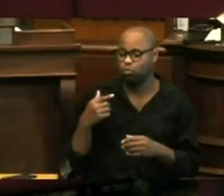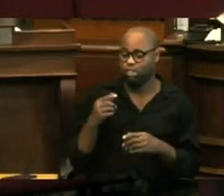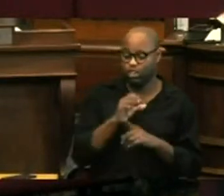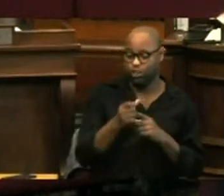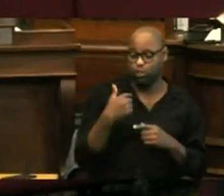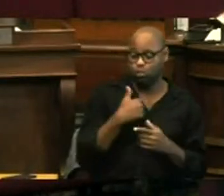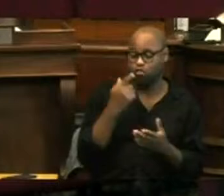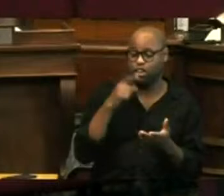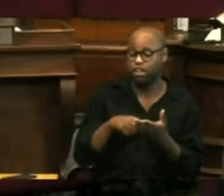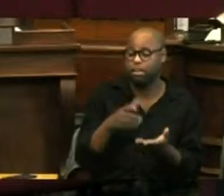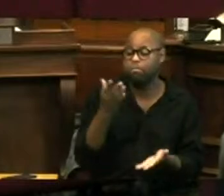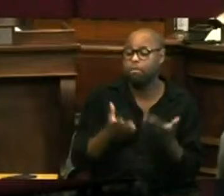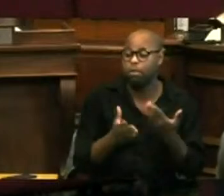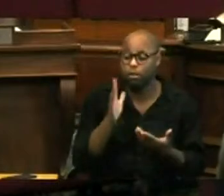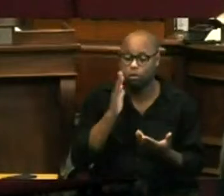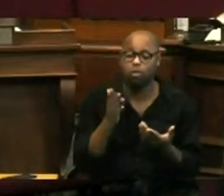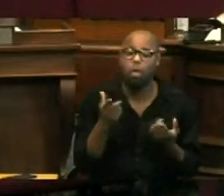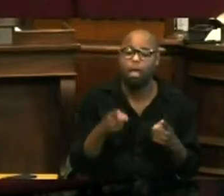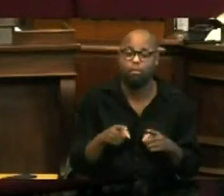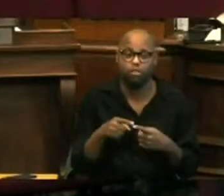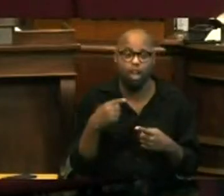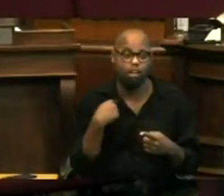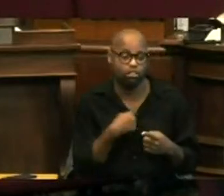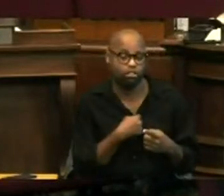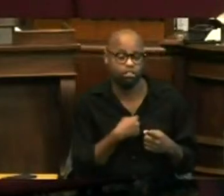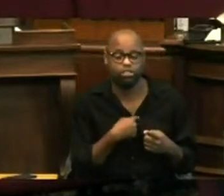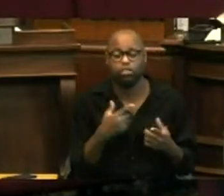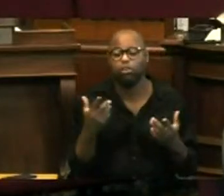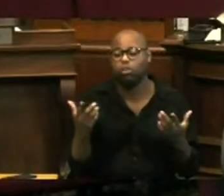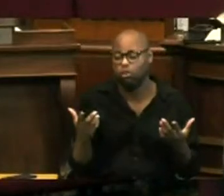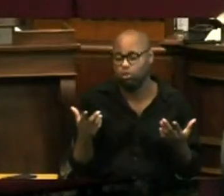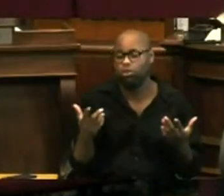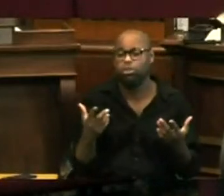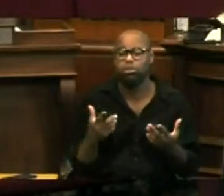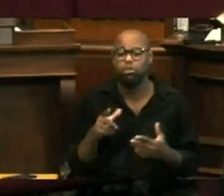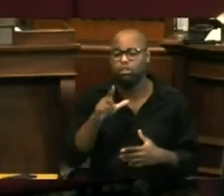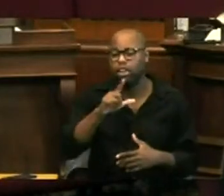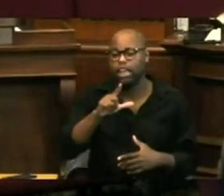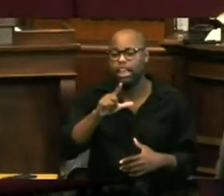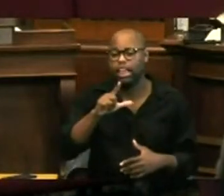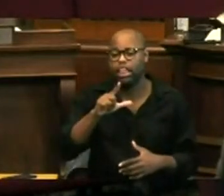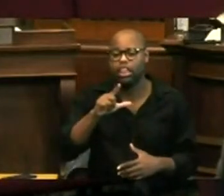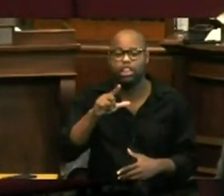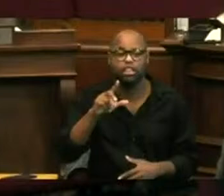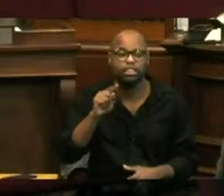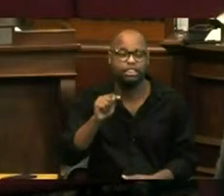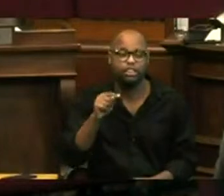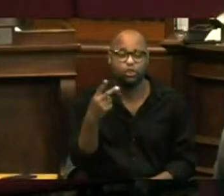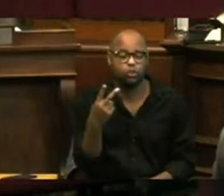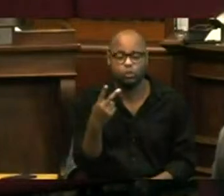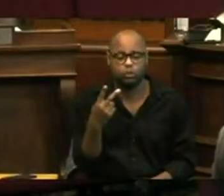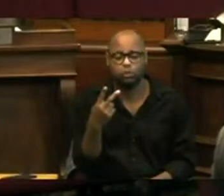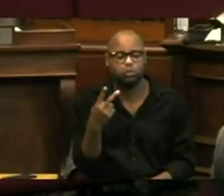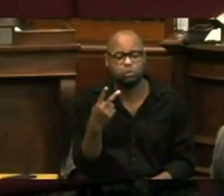because of the situation that we